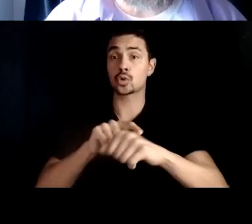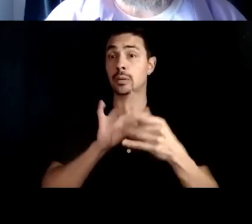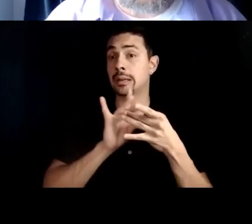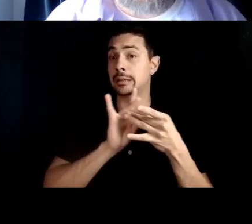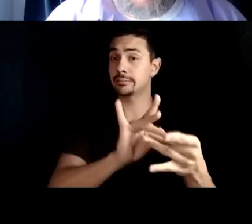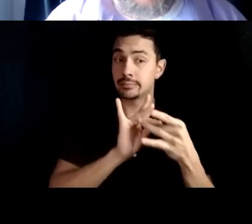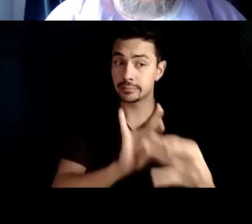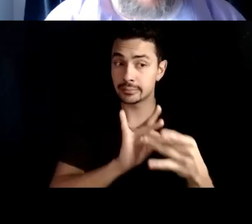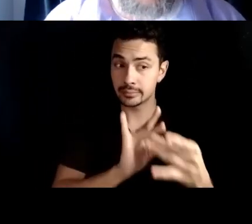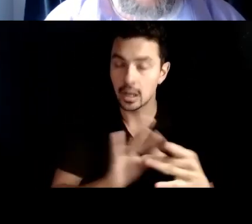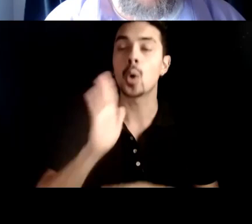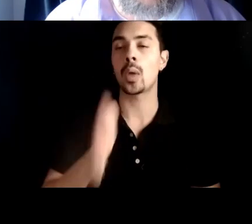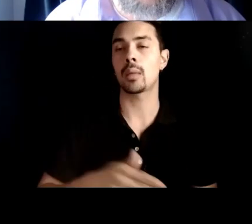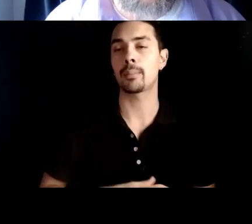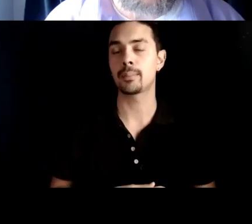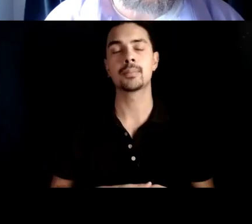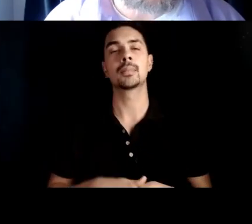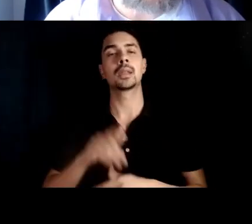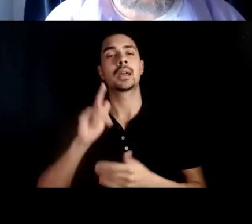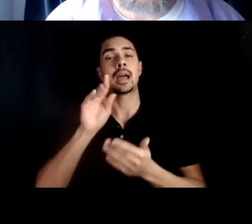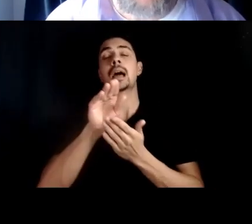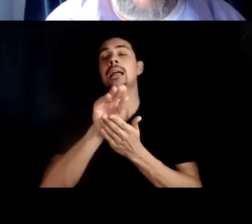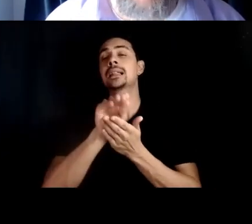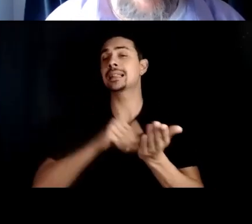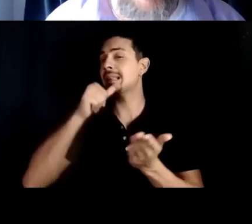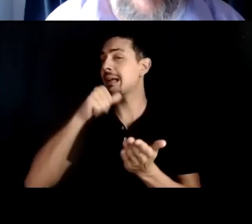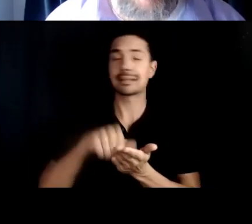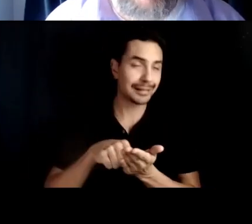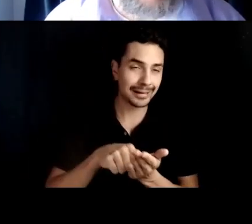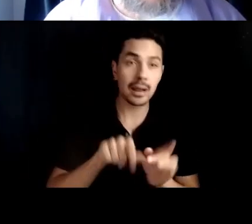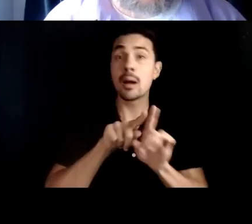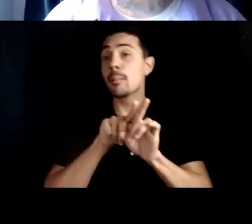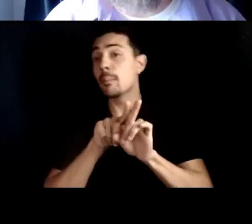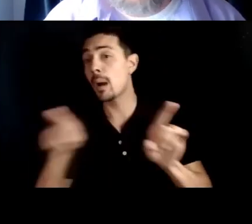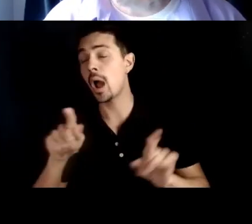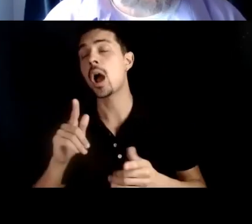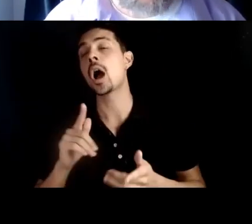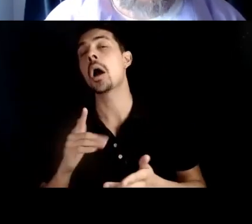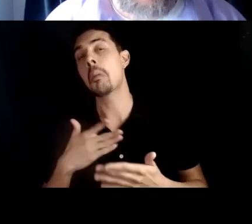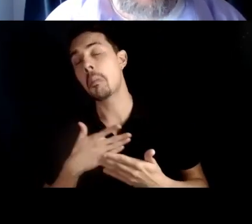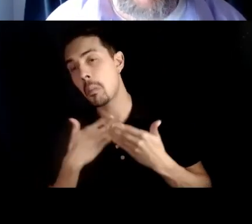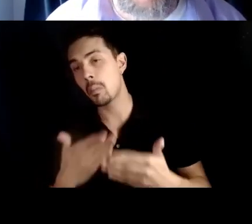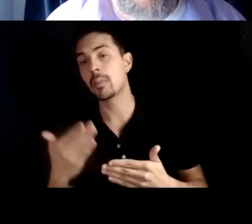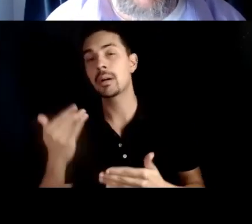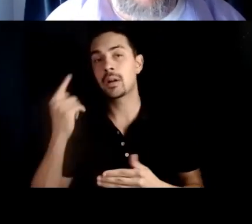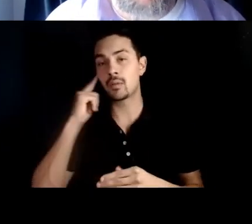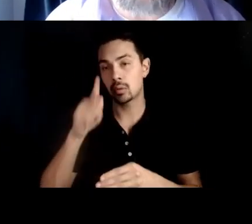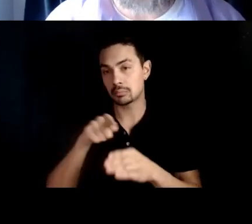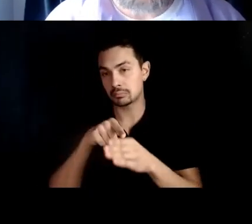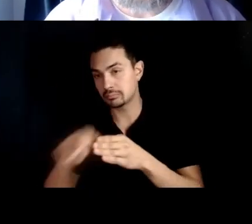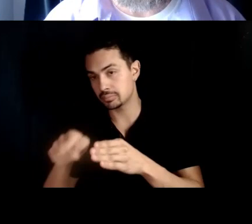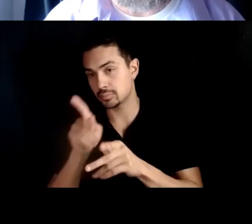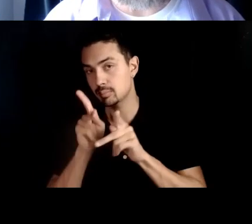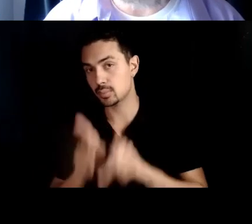Will they write a letter for someone who comes specifically for a letter and not for longer-term therapy?